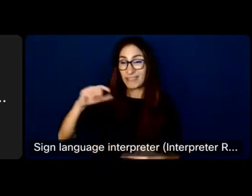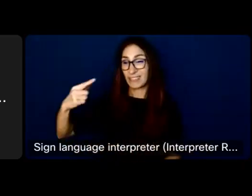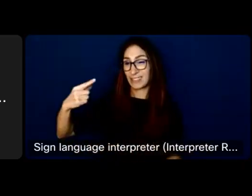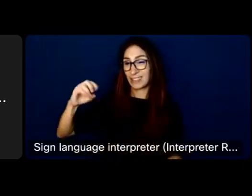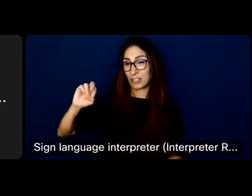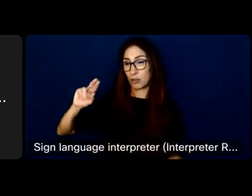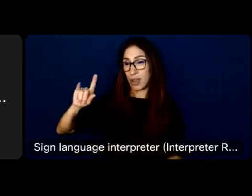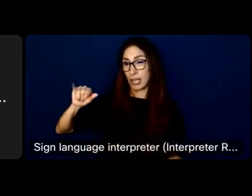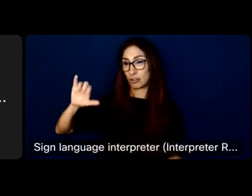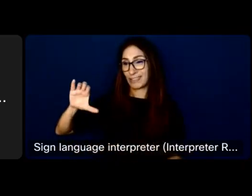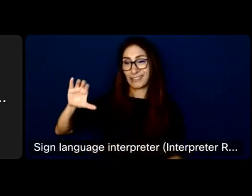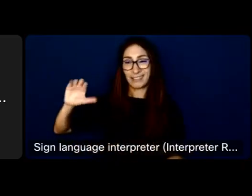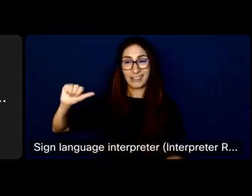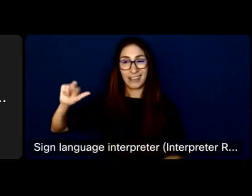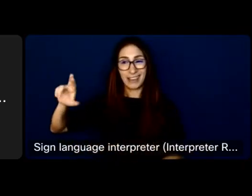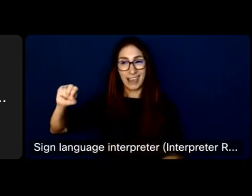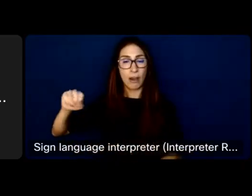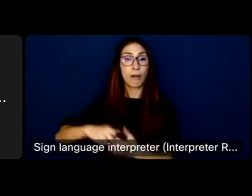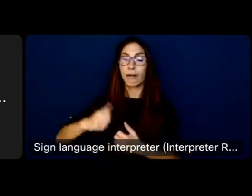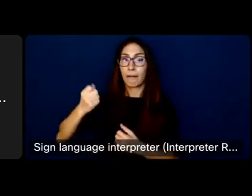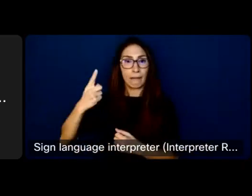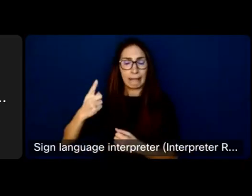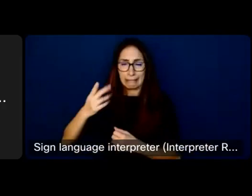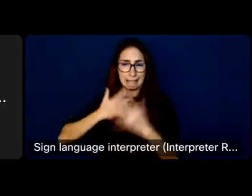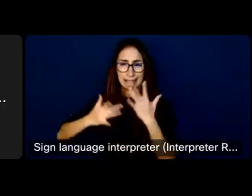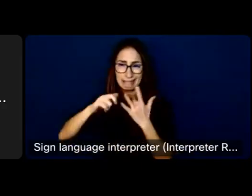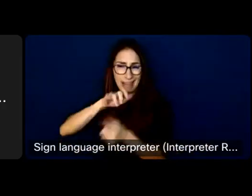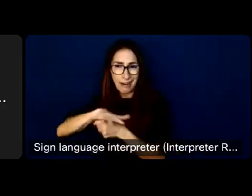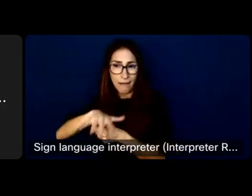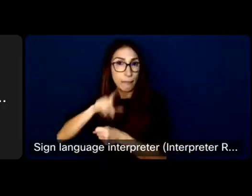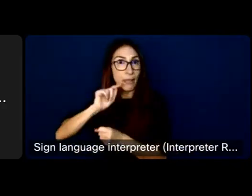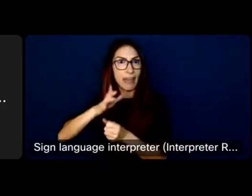who understand HIV. And so, when we start to get into that realm,